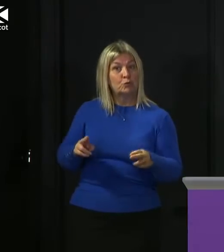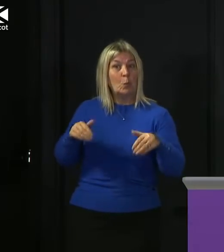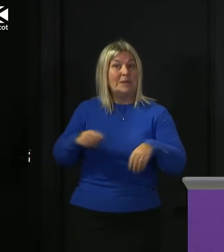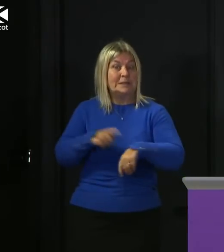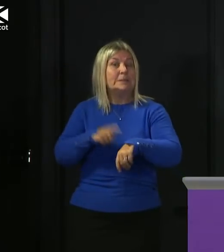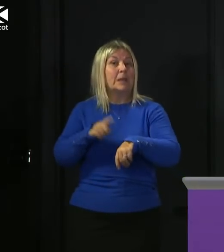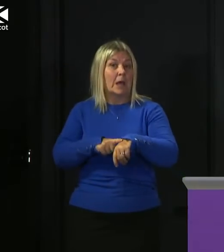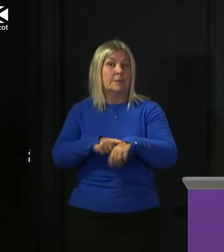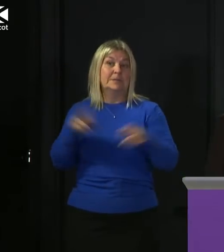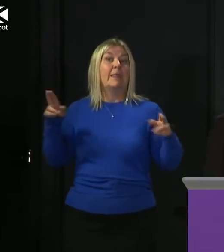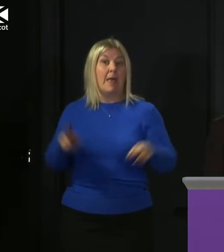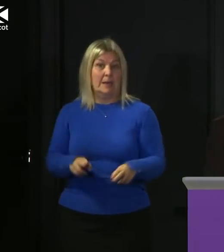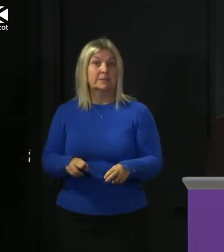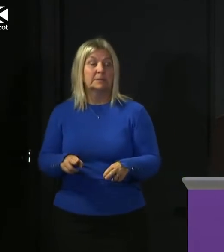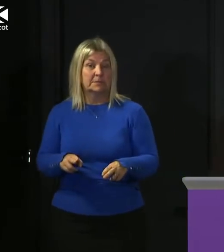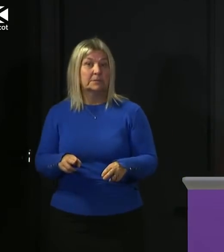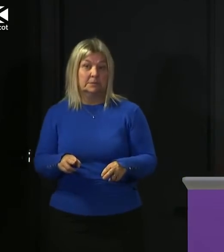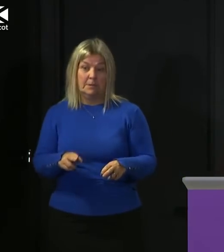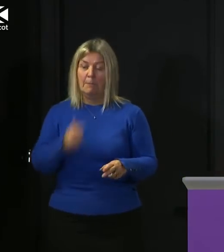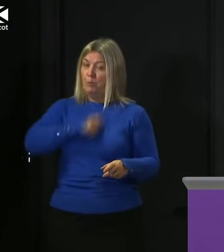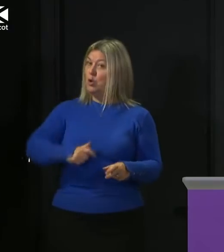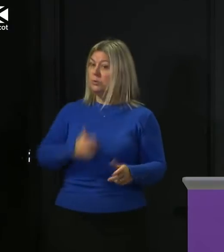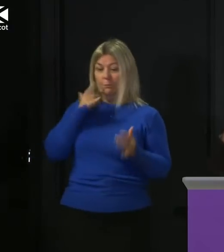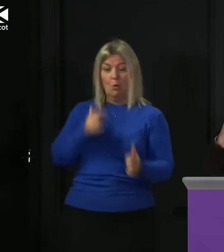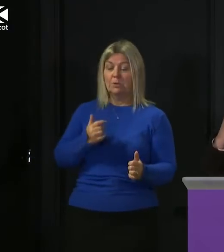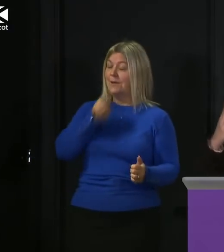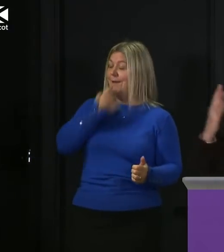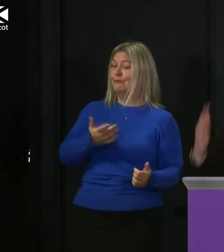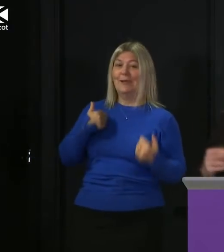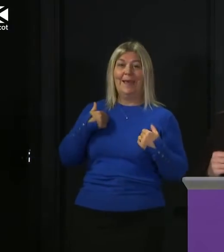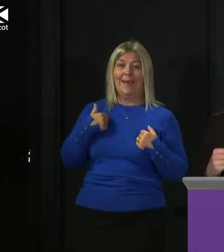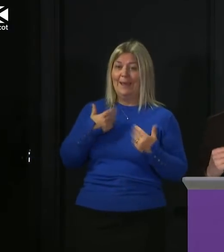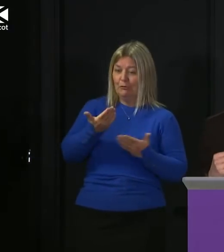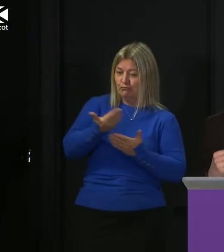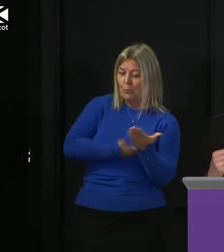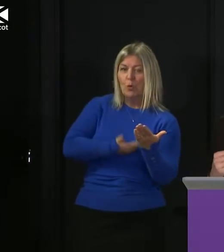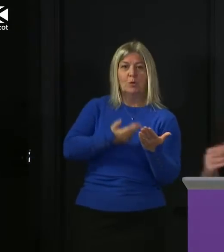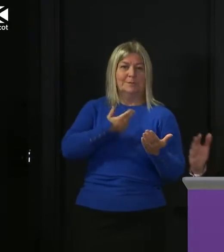I personally monitor this every day. I look at reports in the morning and in the evening to